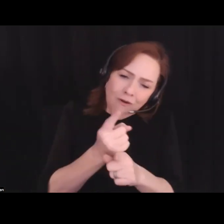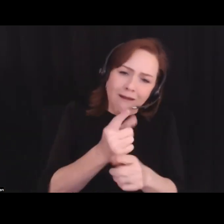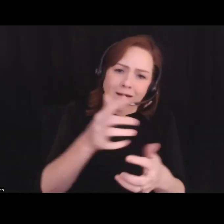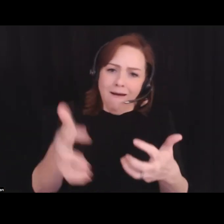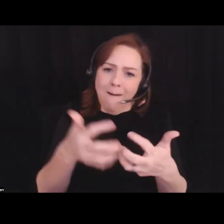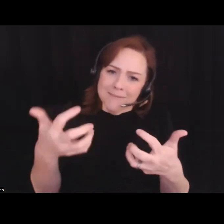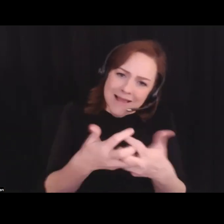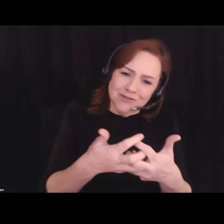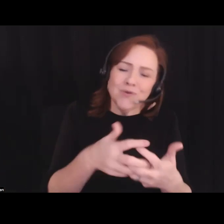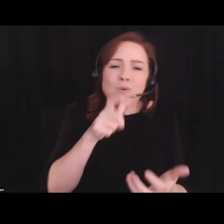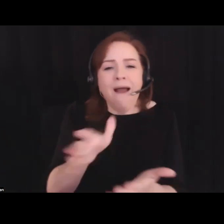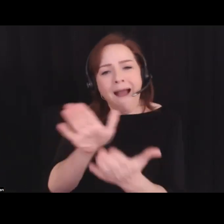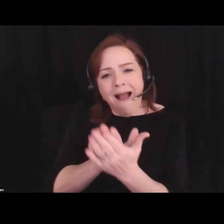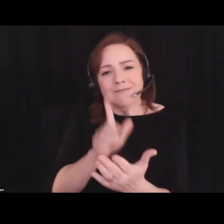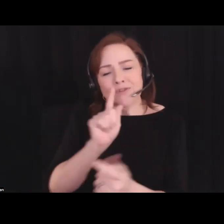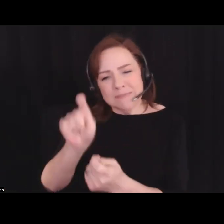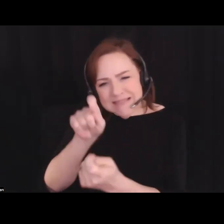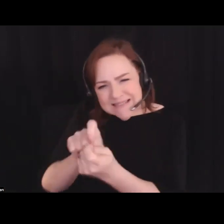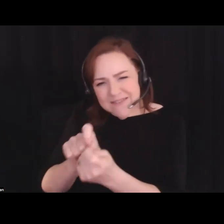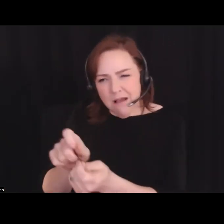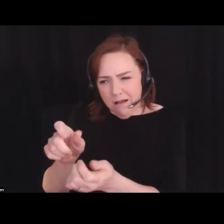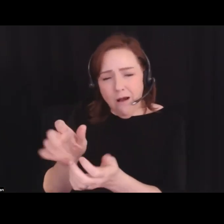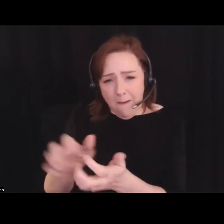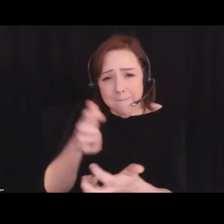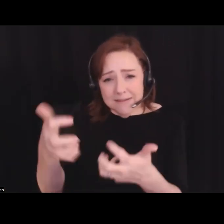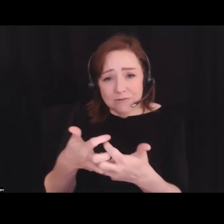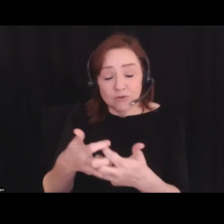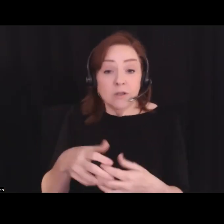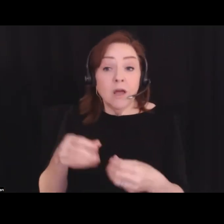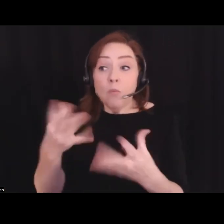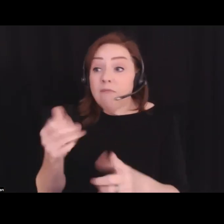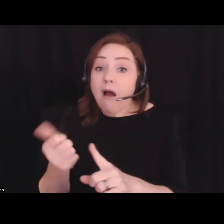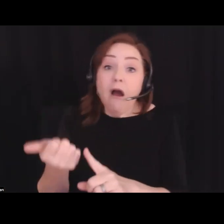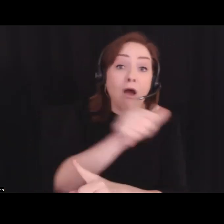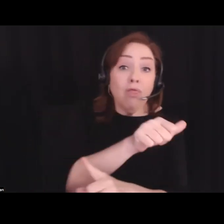specific accommodation because um providing the wrong accommodation to somebody is is not going